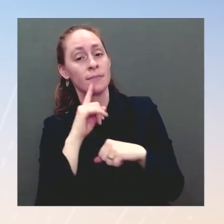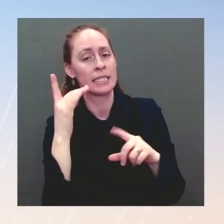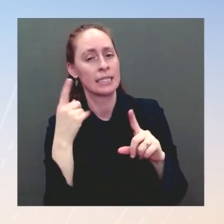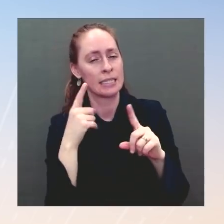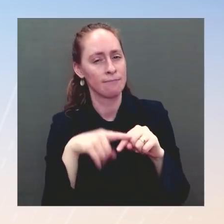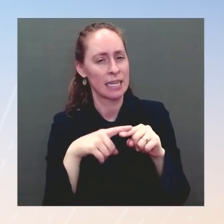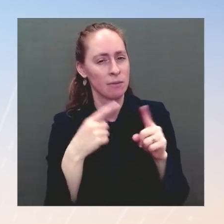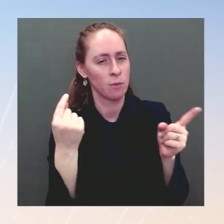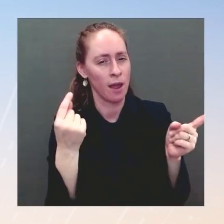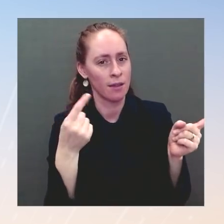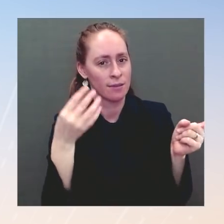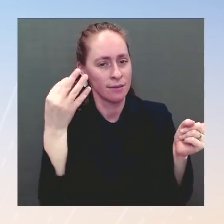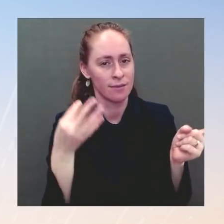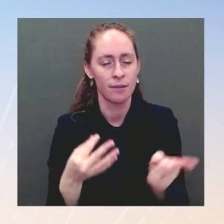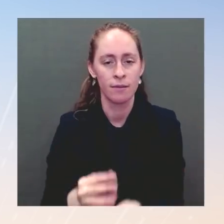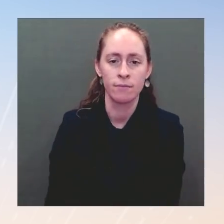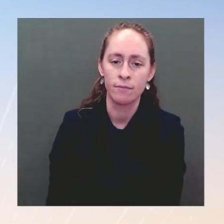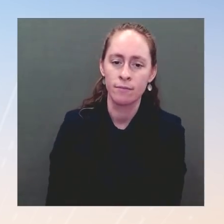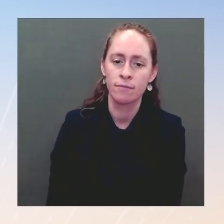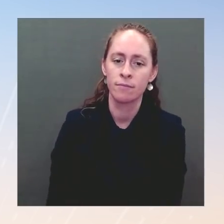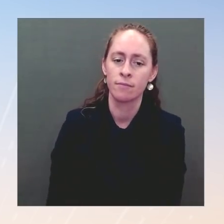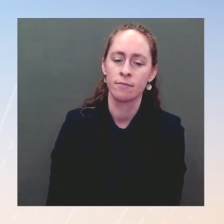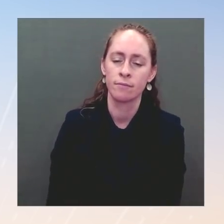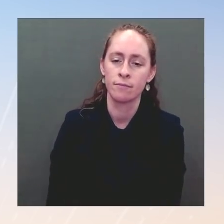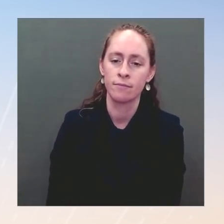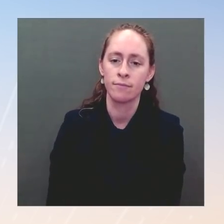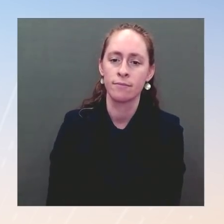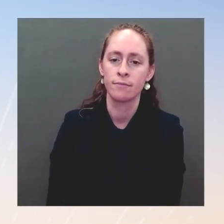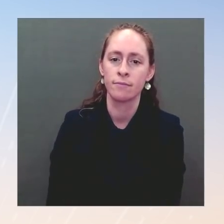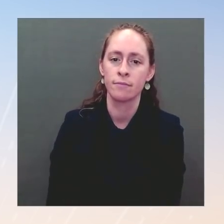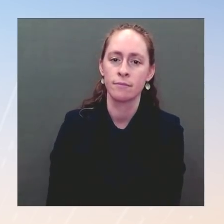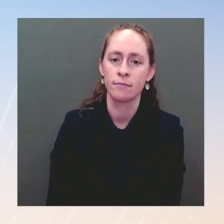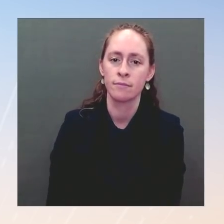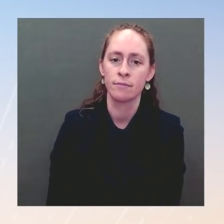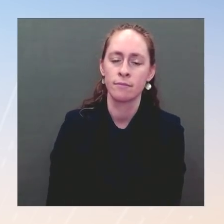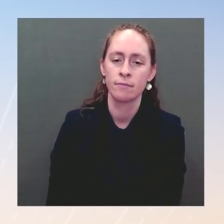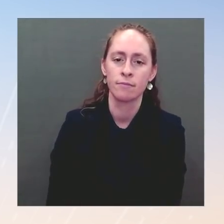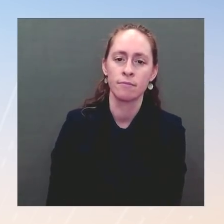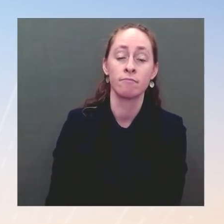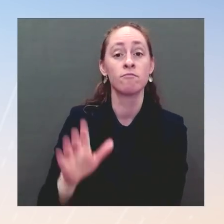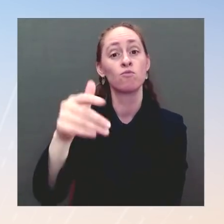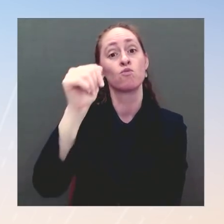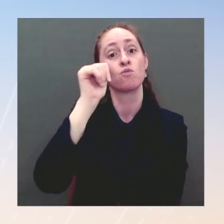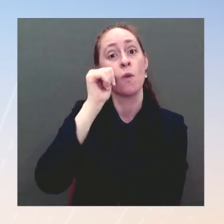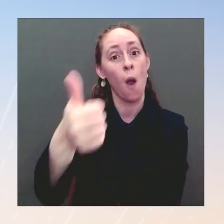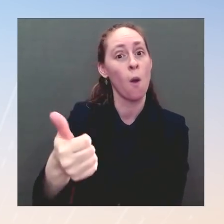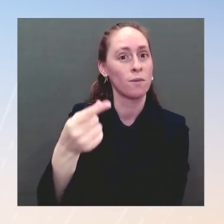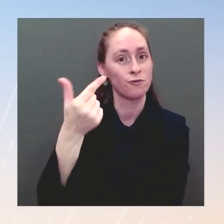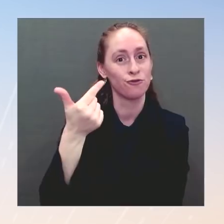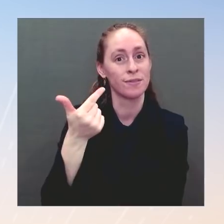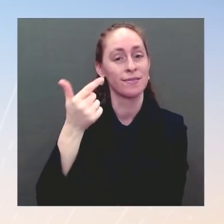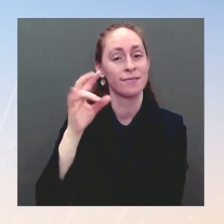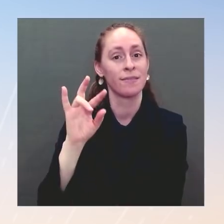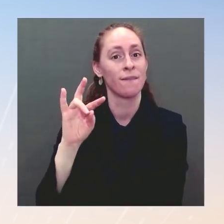You've got the G7 virtual meeting tomorrow. The President has made a lot of outreach to allies, obviously. Ms. Psaki: Yeah.